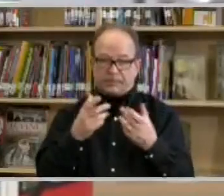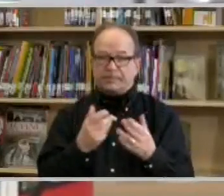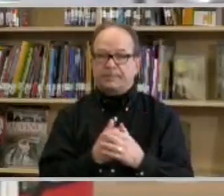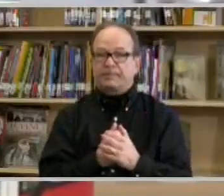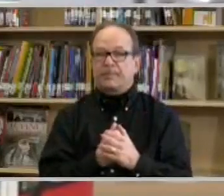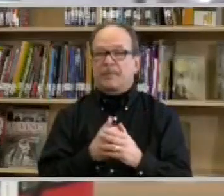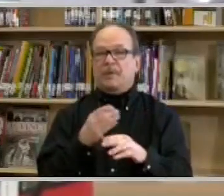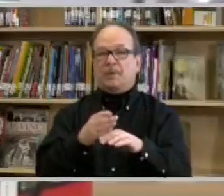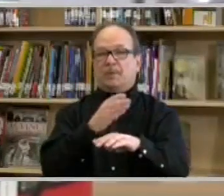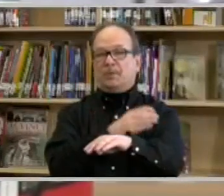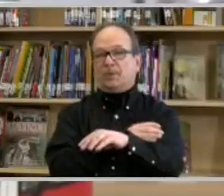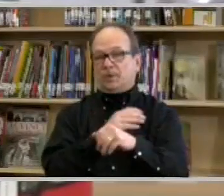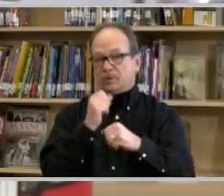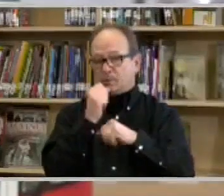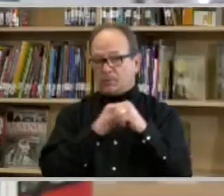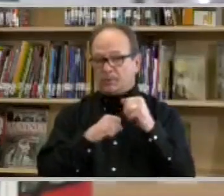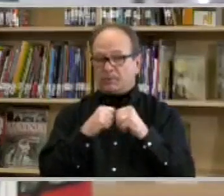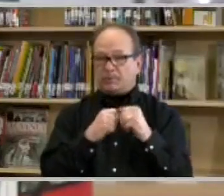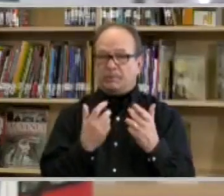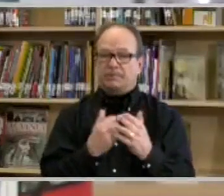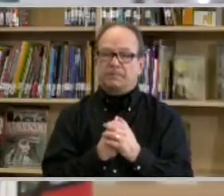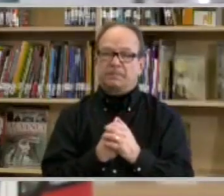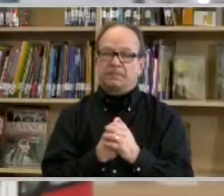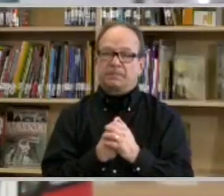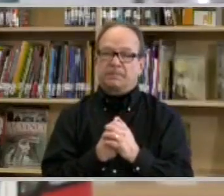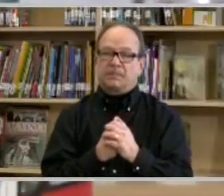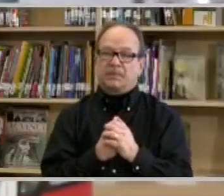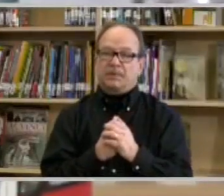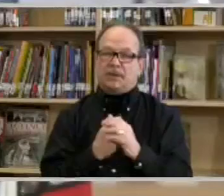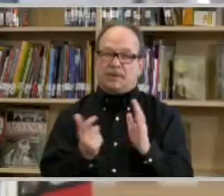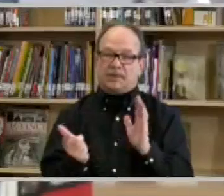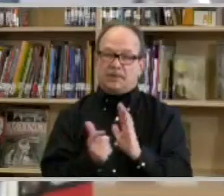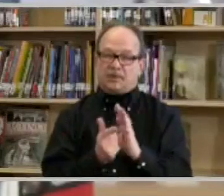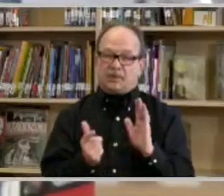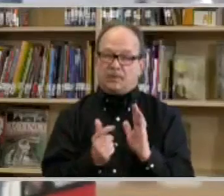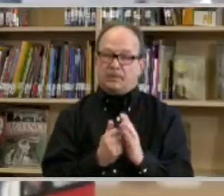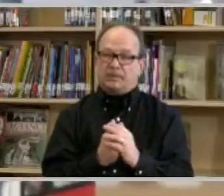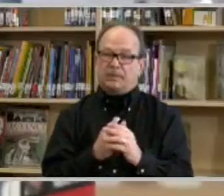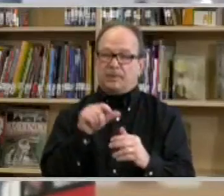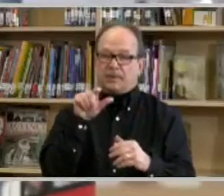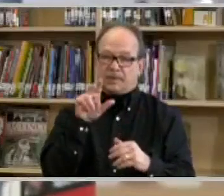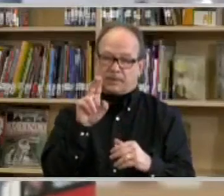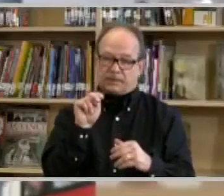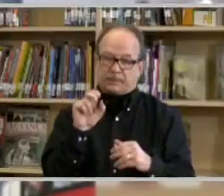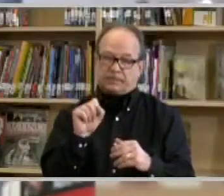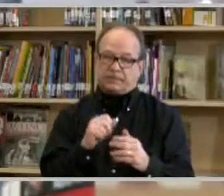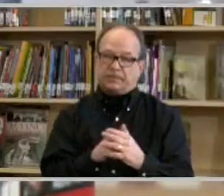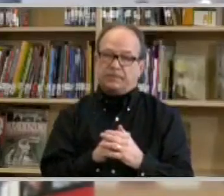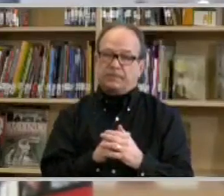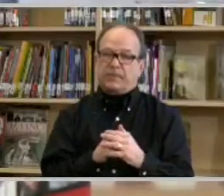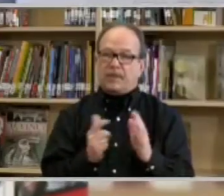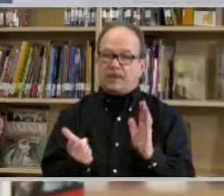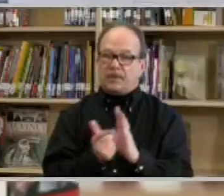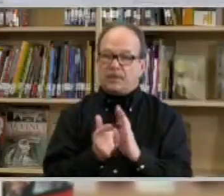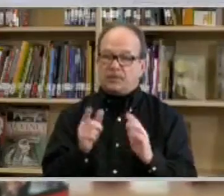SOLVING VIOLENT CRIMES, IMPROVING THE INFRASTRUCTURE, TARGETING ILLEGAL GUNS, ILLEGAL